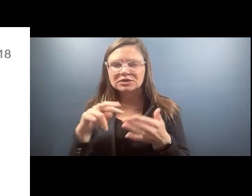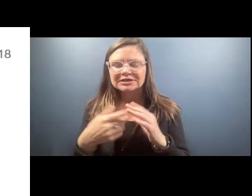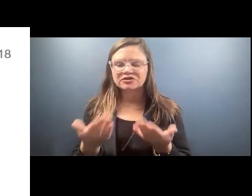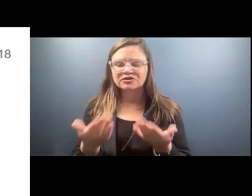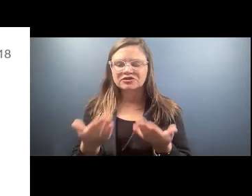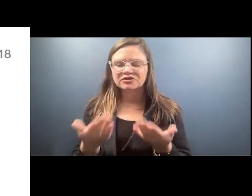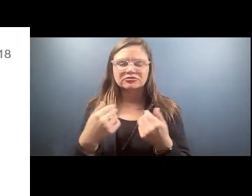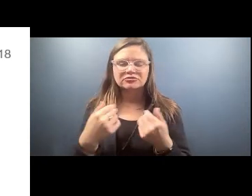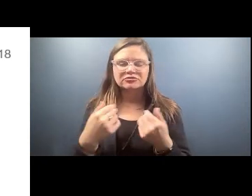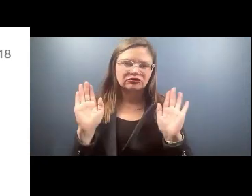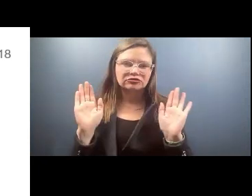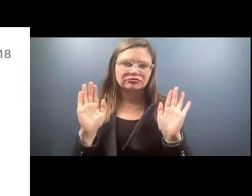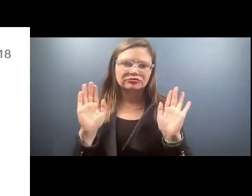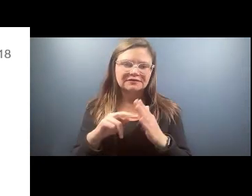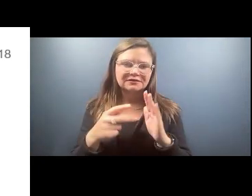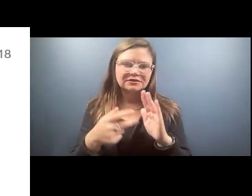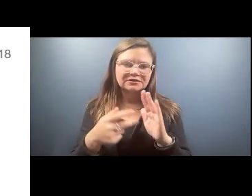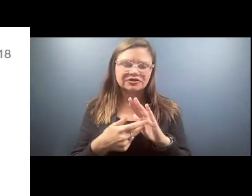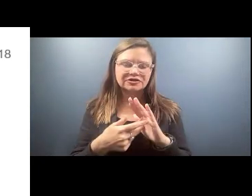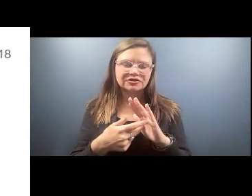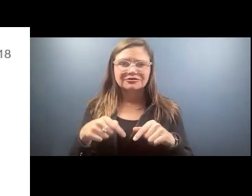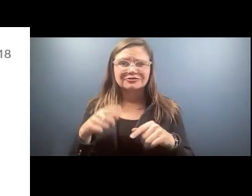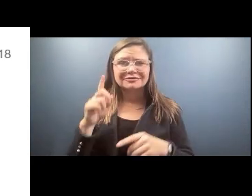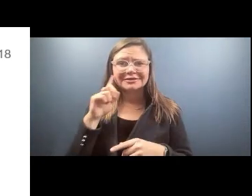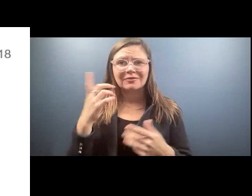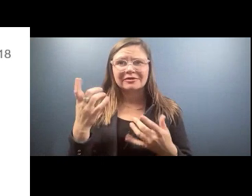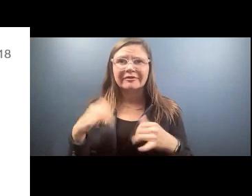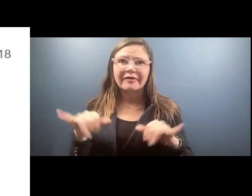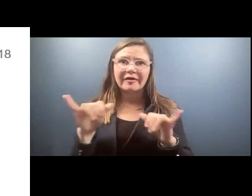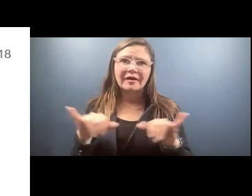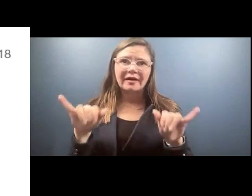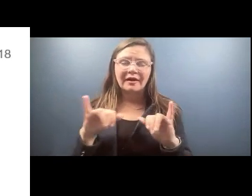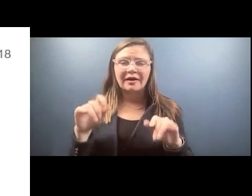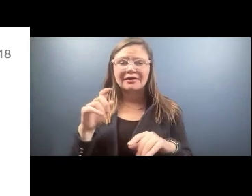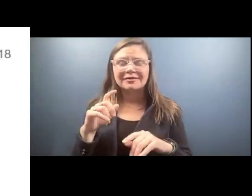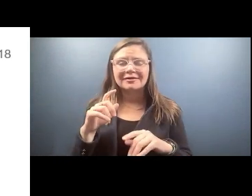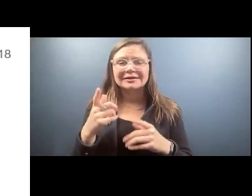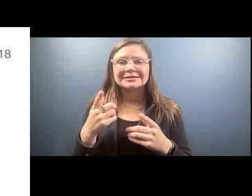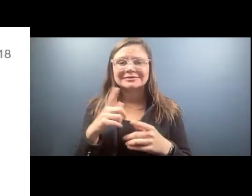And this, I think I'll sound a bit like a broken record here, is an iterative process because as you're